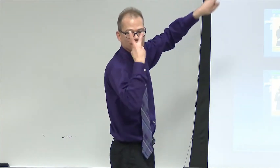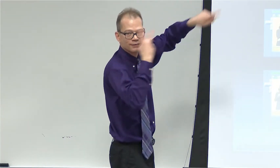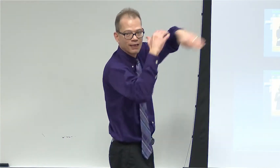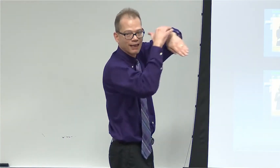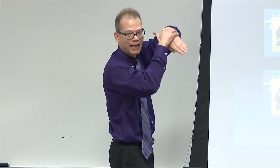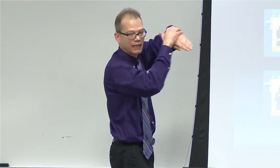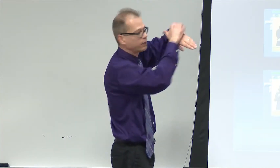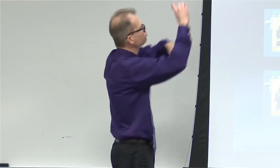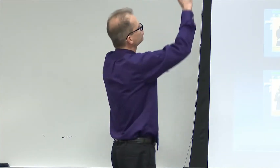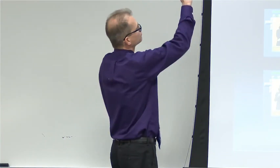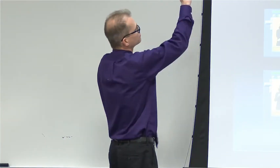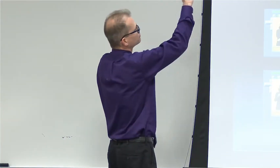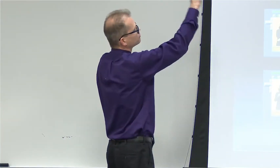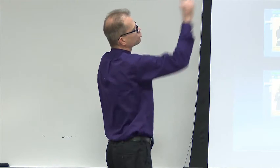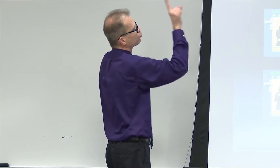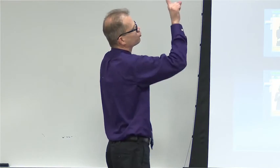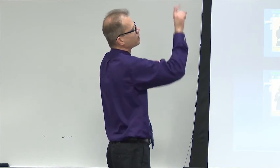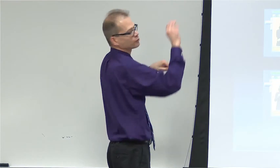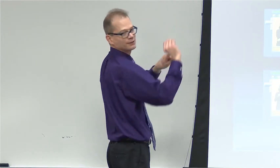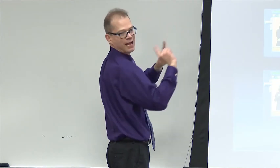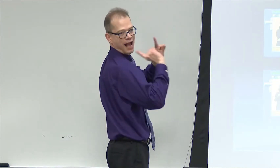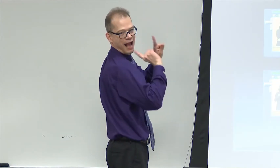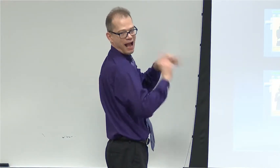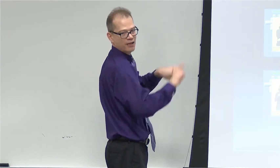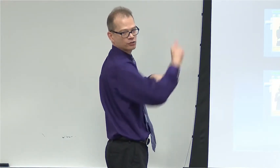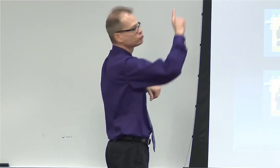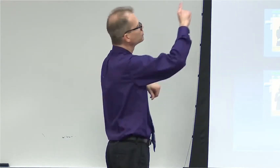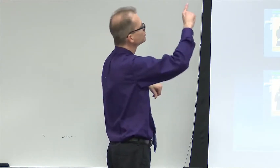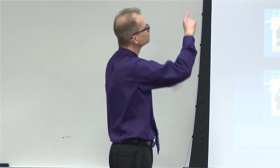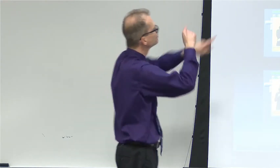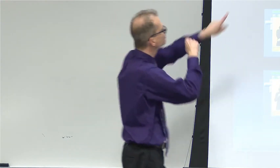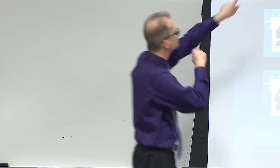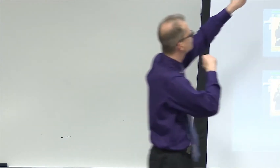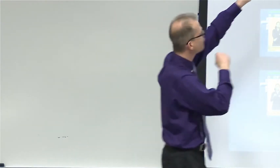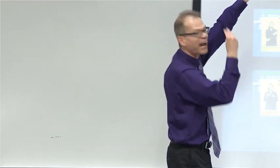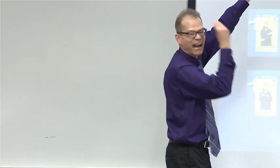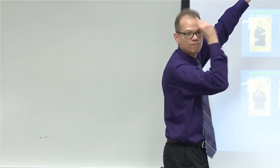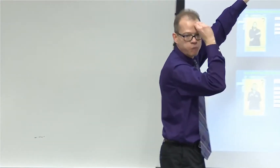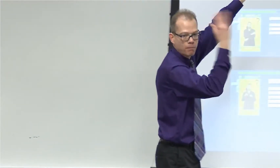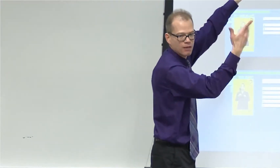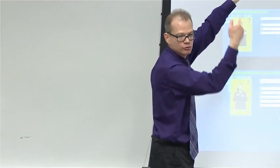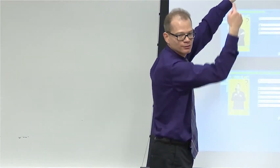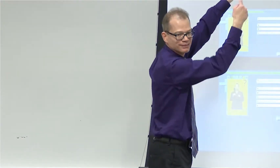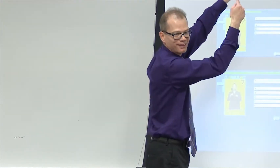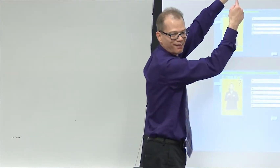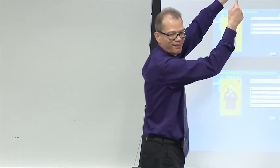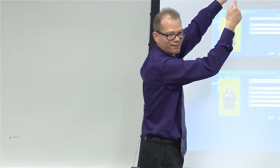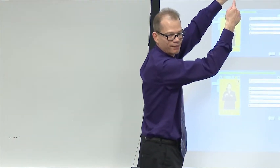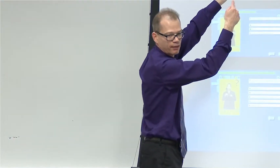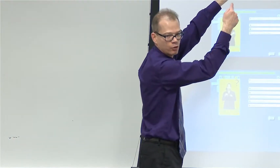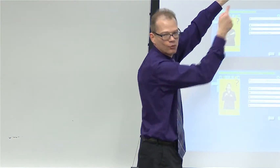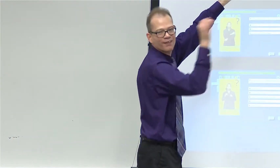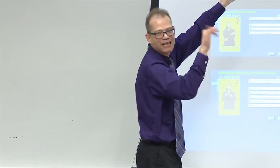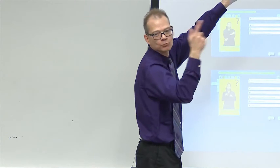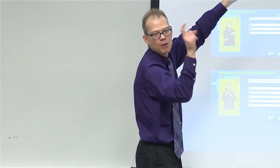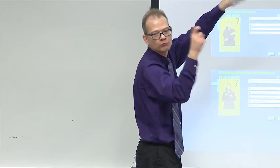And you can see the English written and the questions and the answers and then other information on the side.